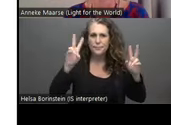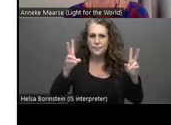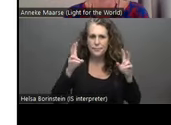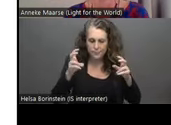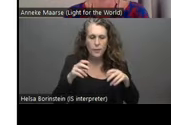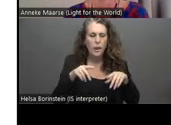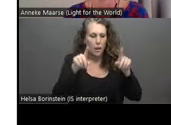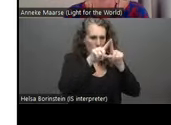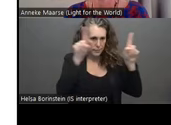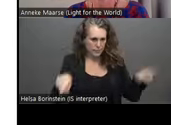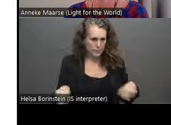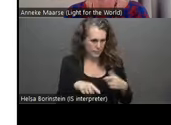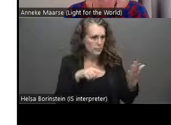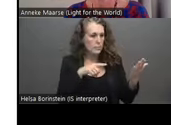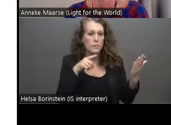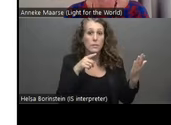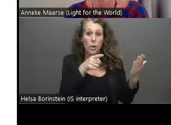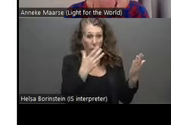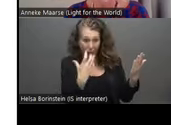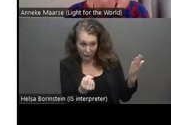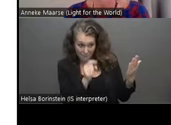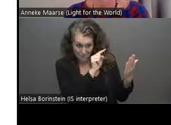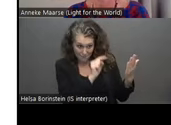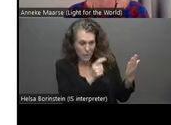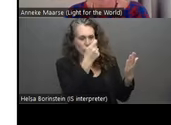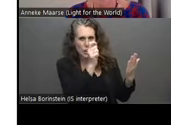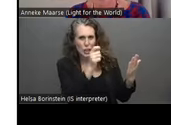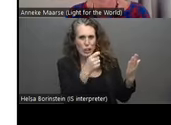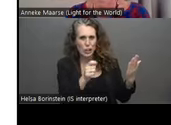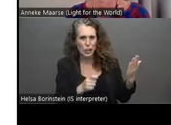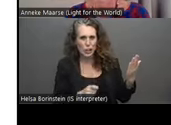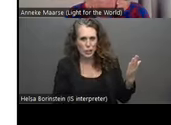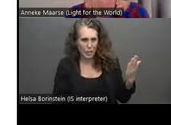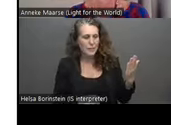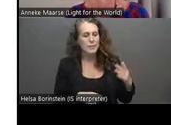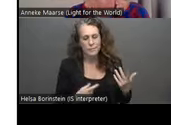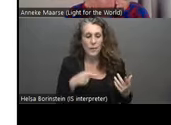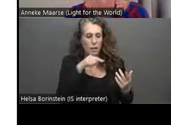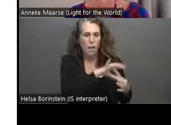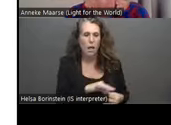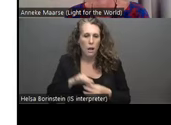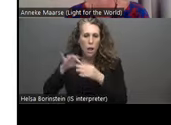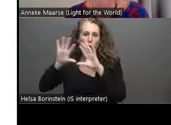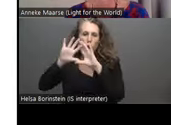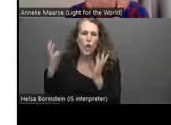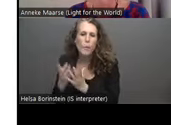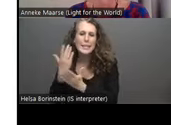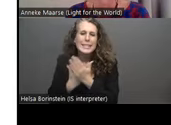15:33:54 It's more it's based on the global business and disability network, self assessment